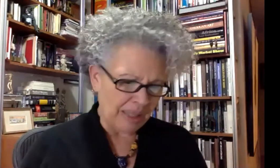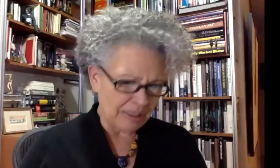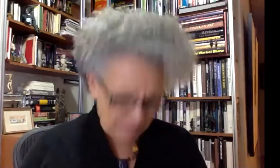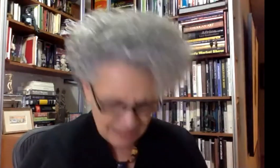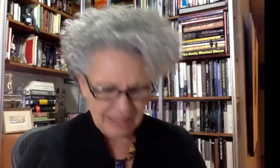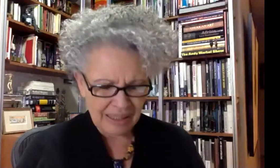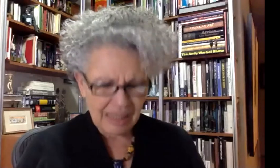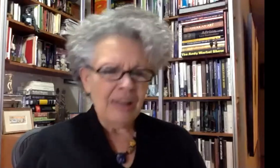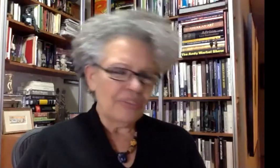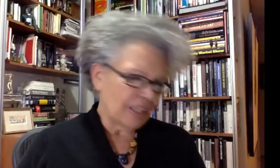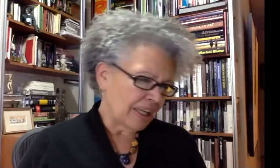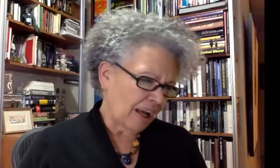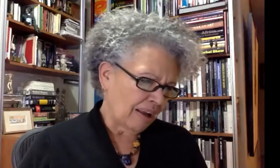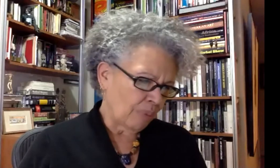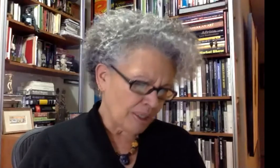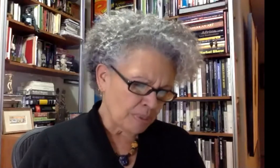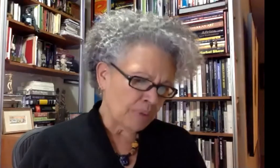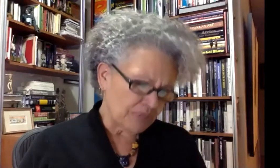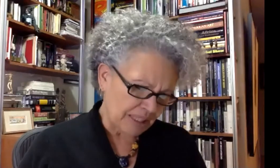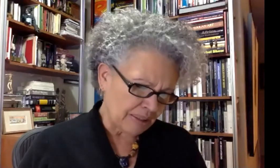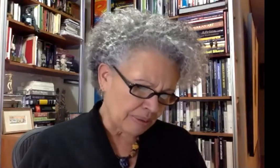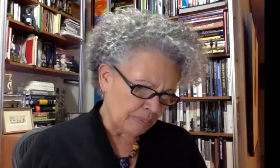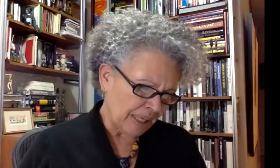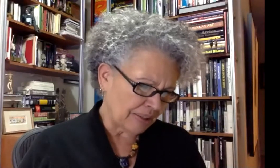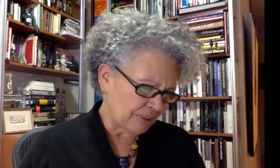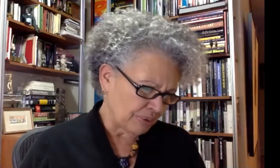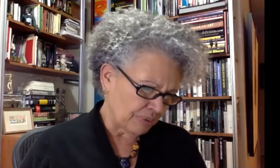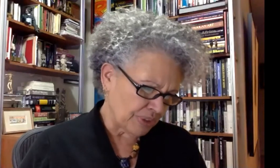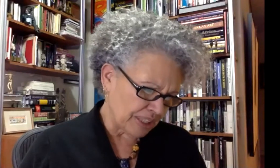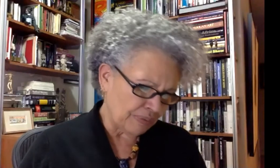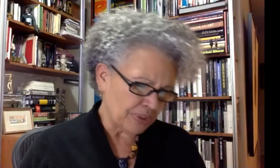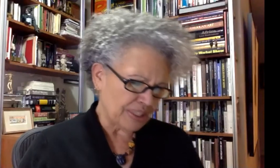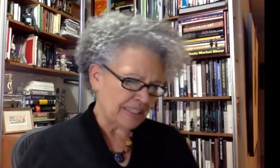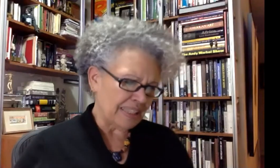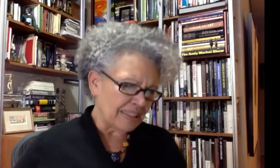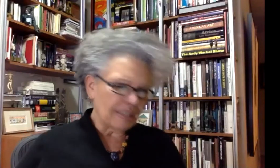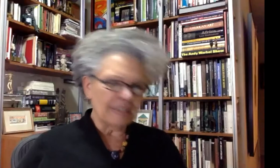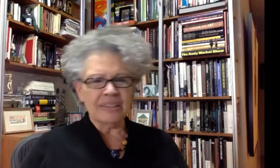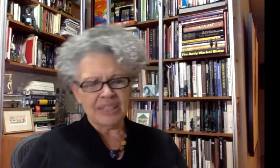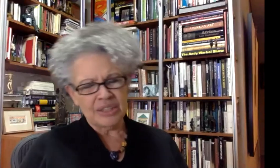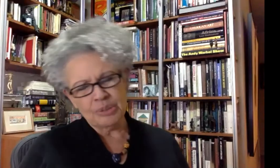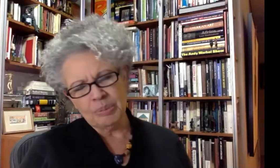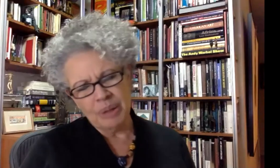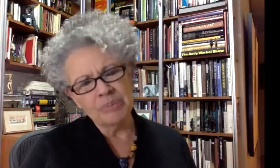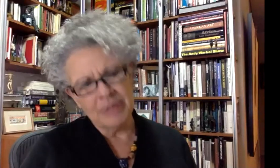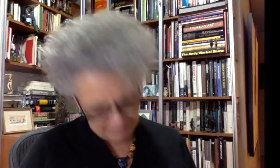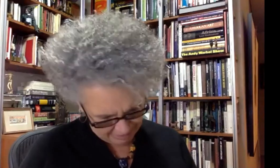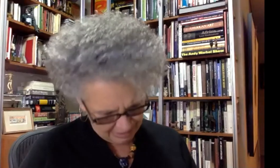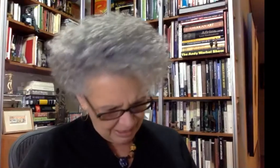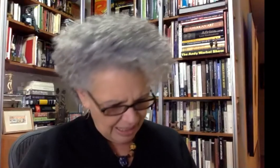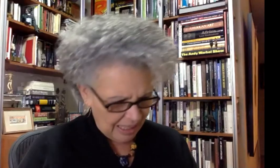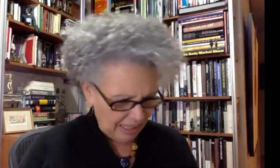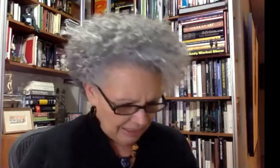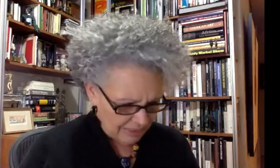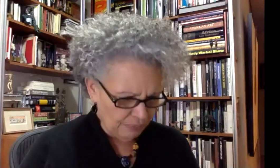commending the Weisman Museum at the university for seizing this teachable moment and for